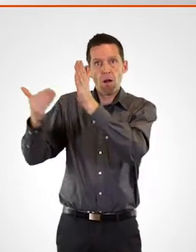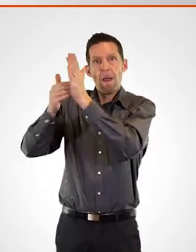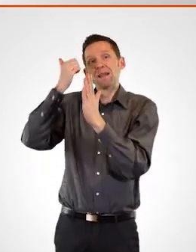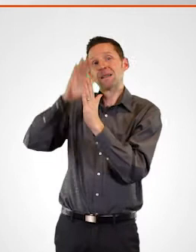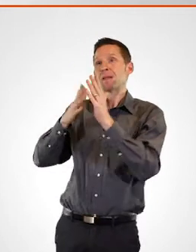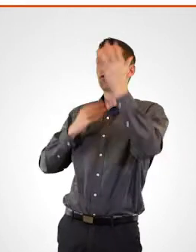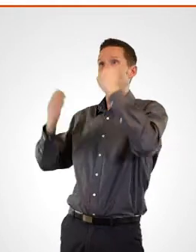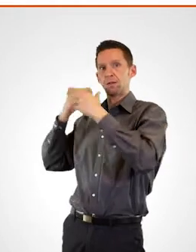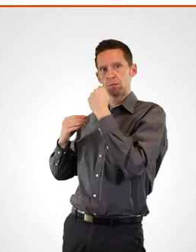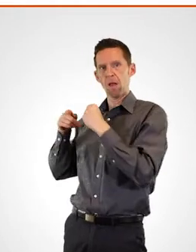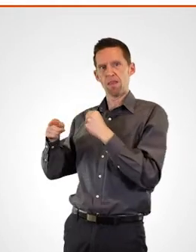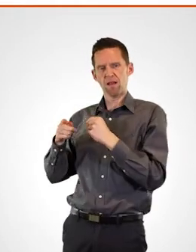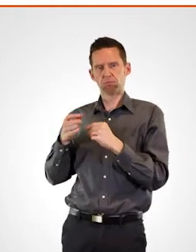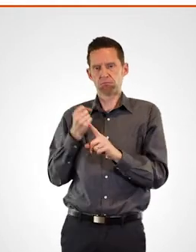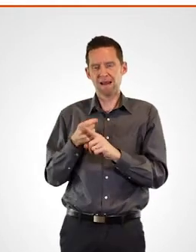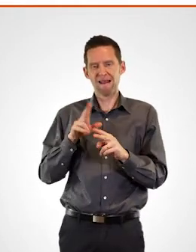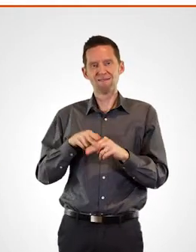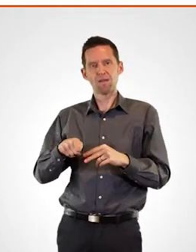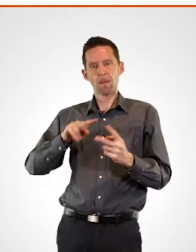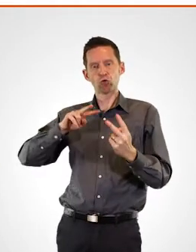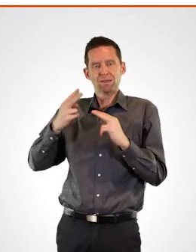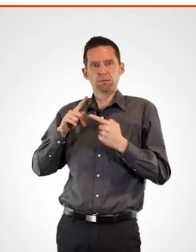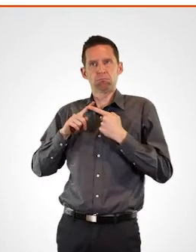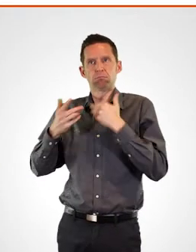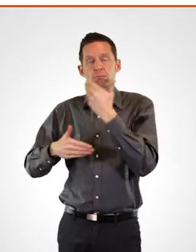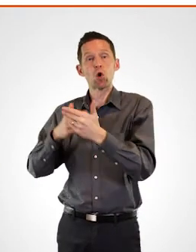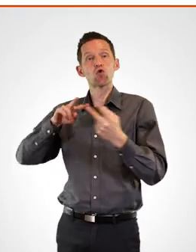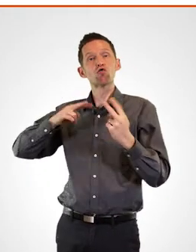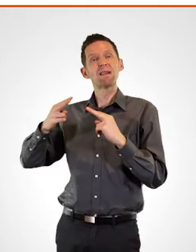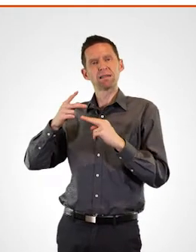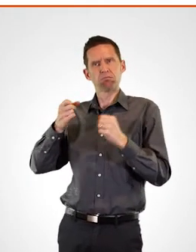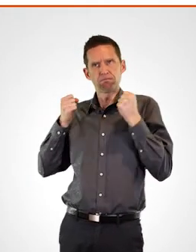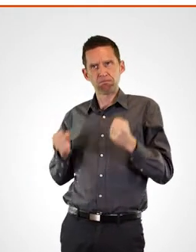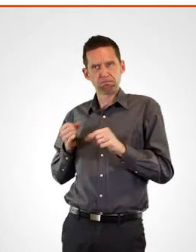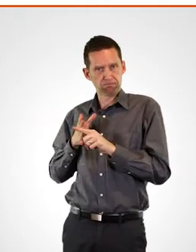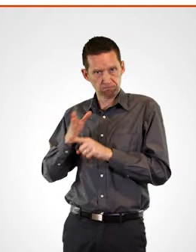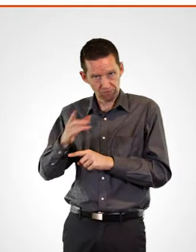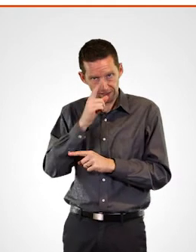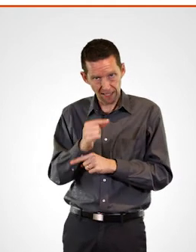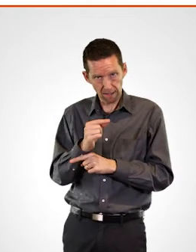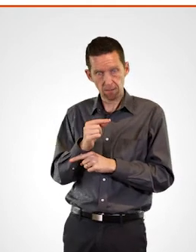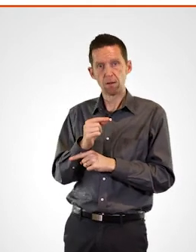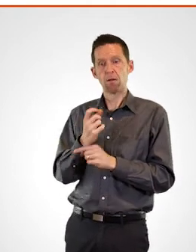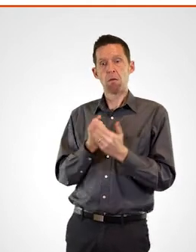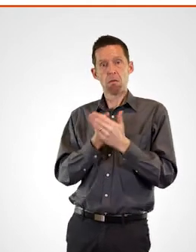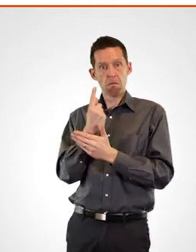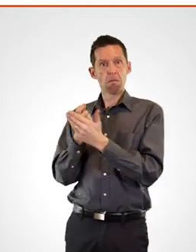how and whether genes are expressed. So genes can be reinforced which can cause them to present themselves,